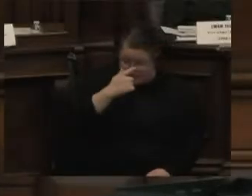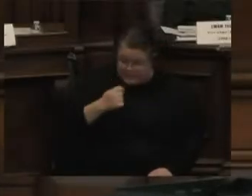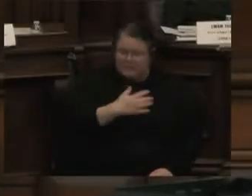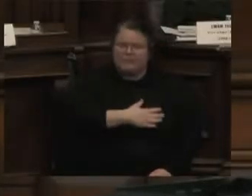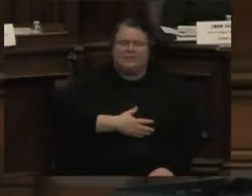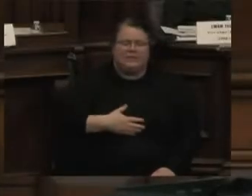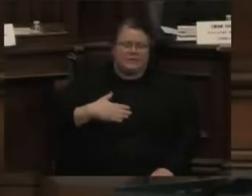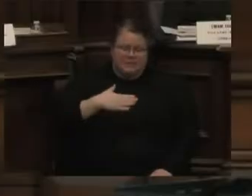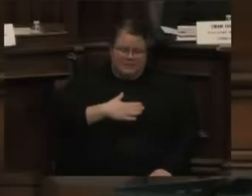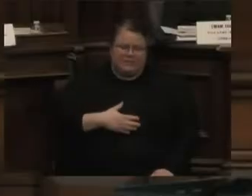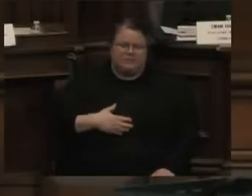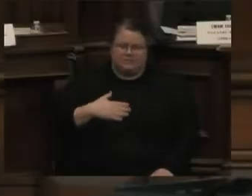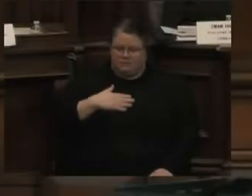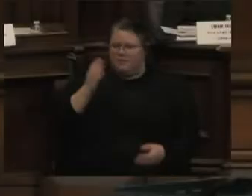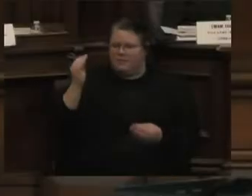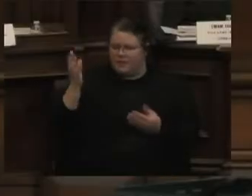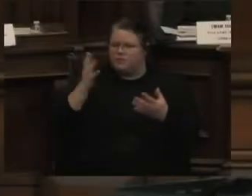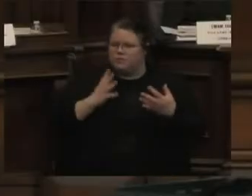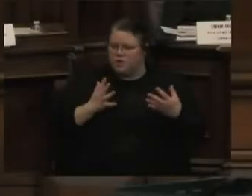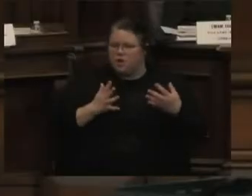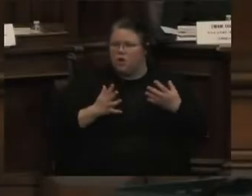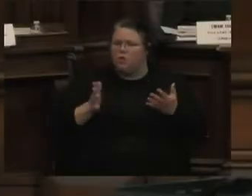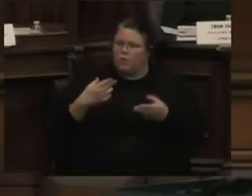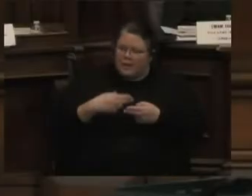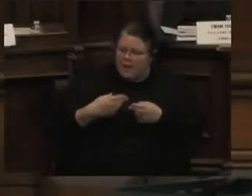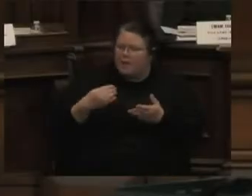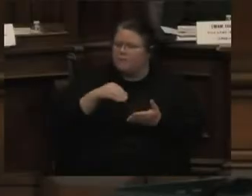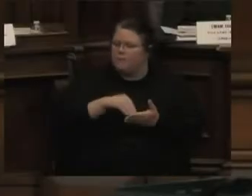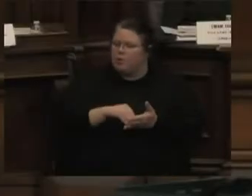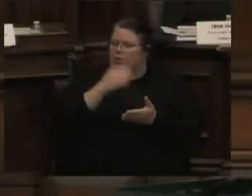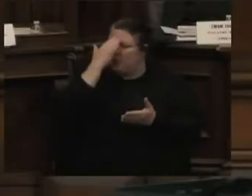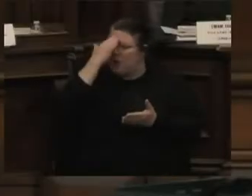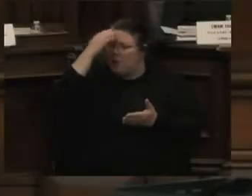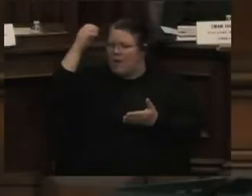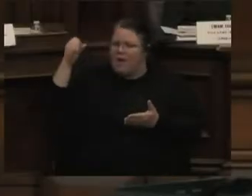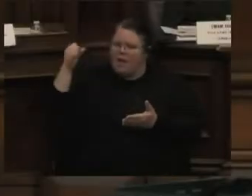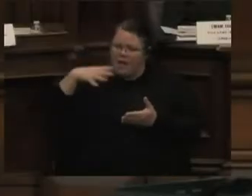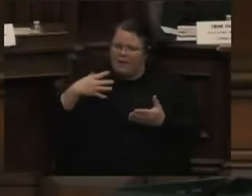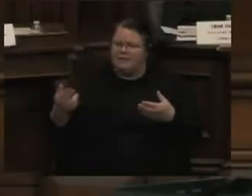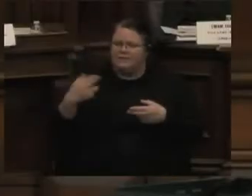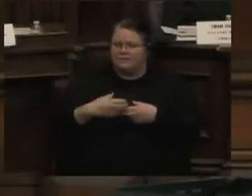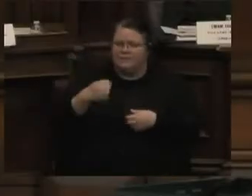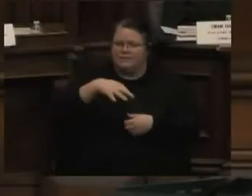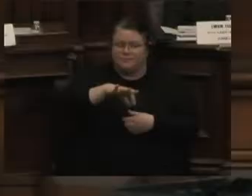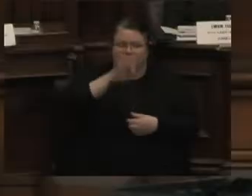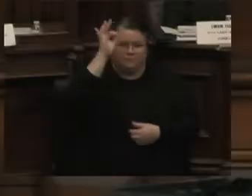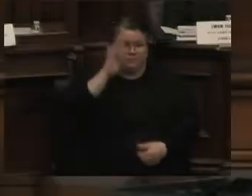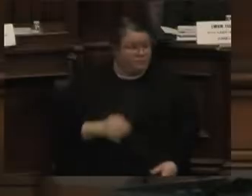Accountability Board. So if anyone's interested, you know,